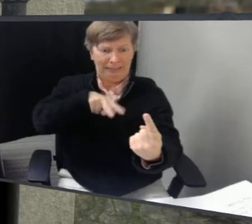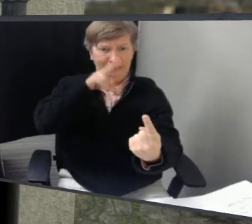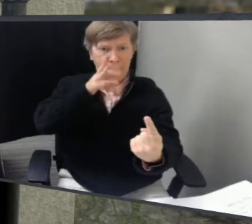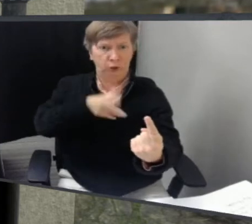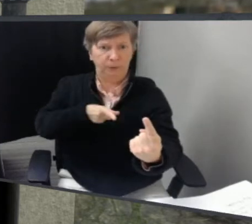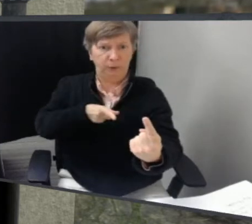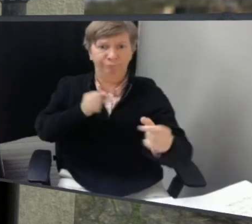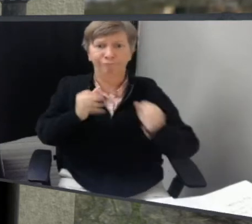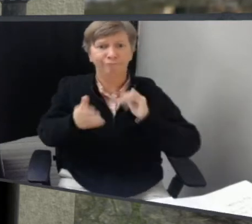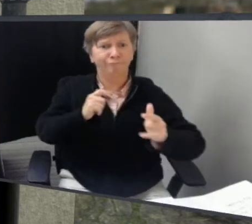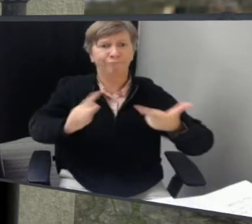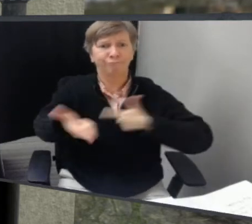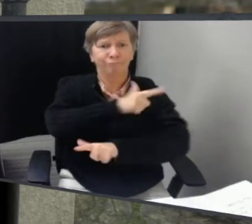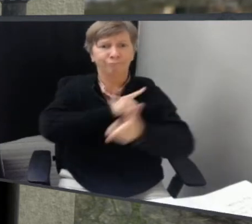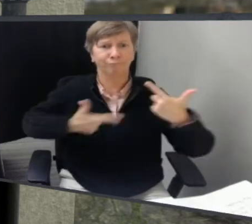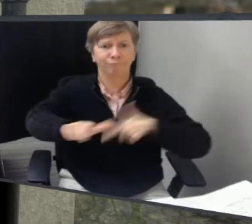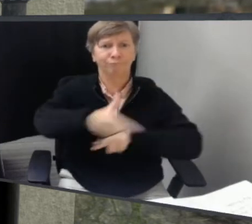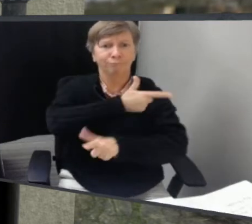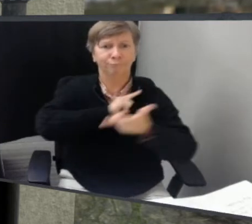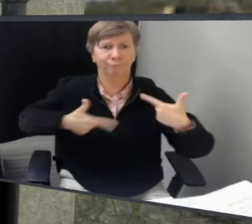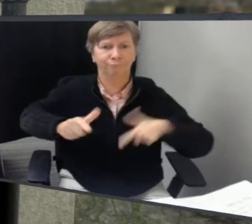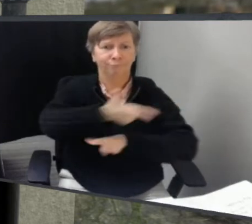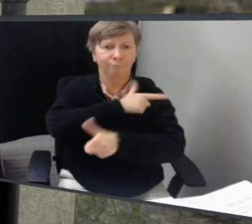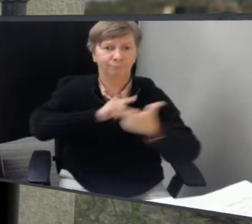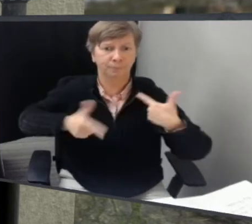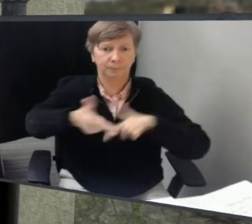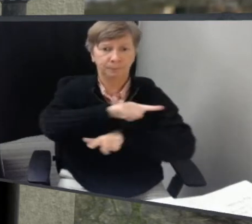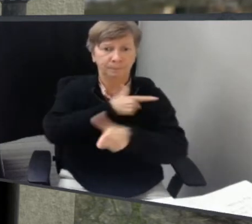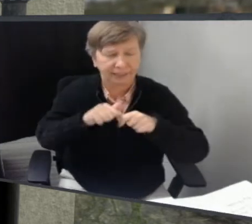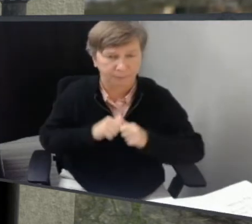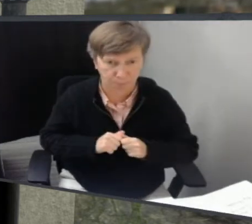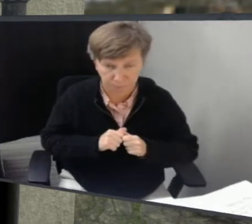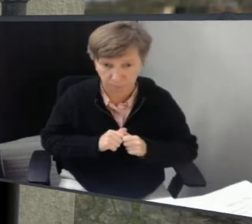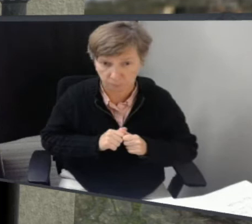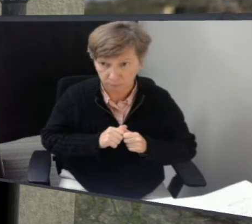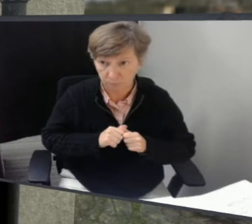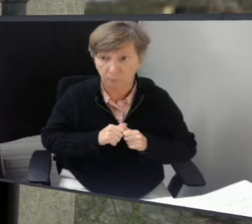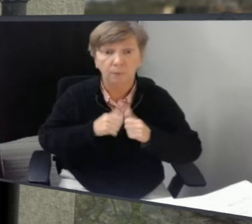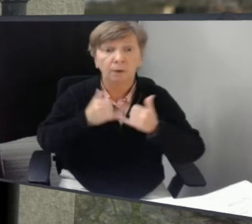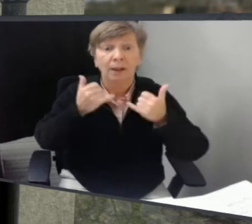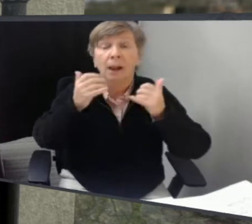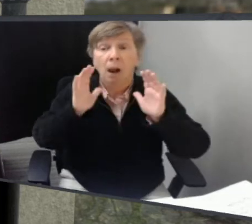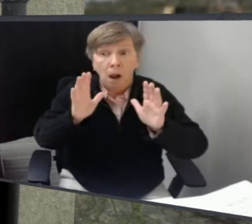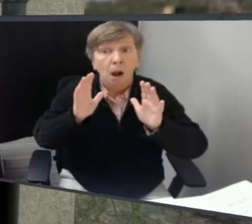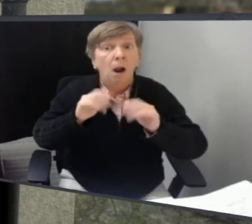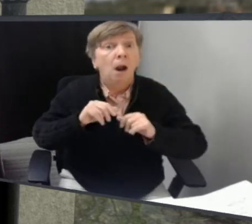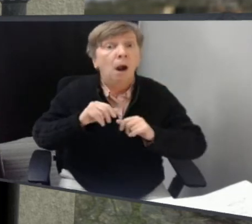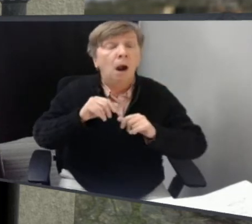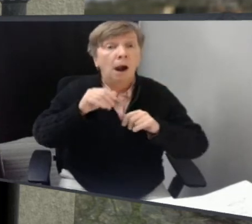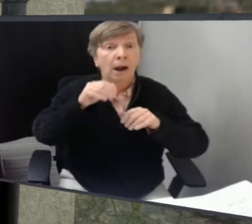at each other. And then you'll also see the interpreters. Really, people just want a little bit